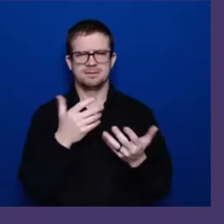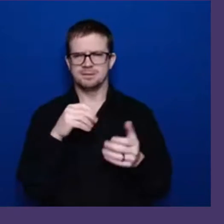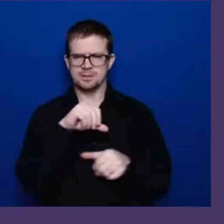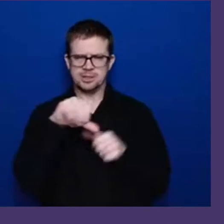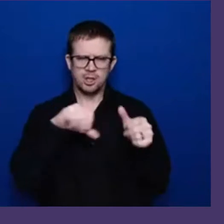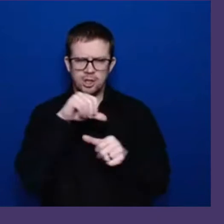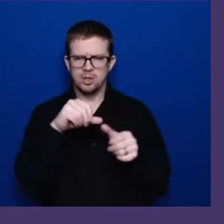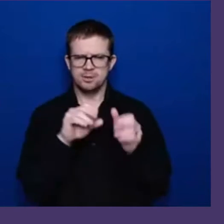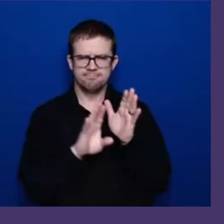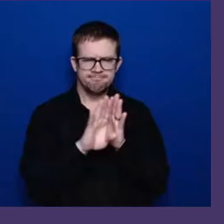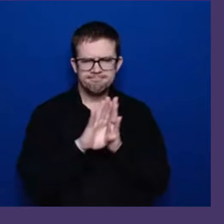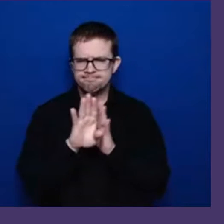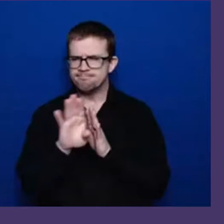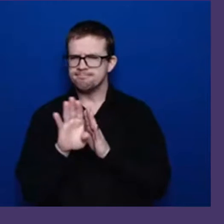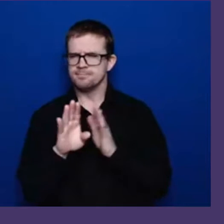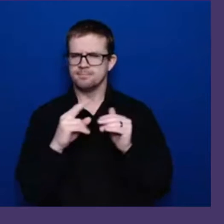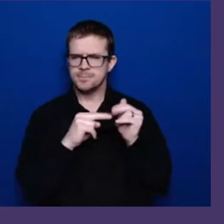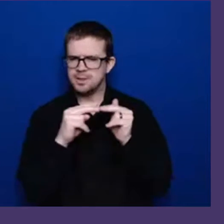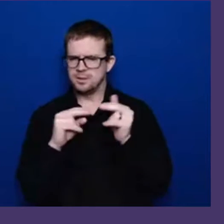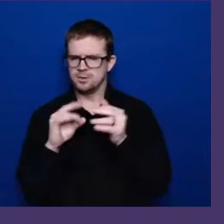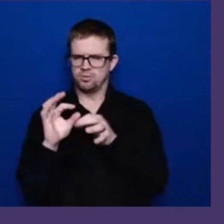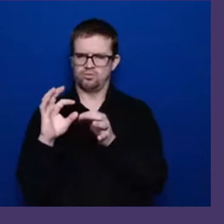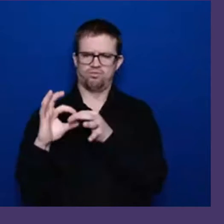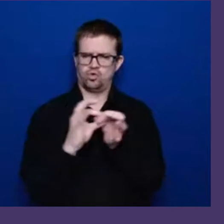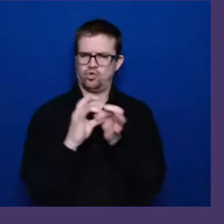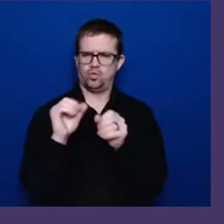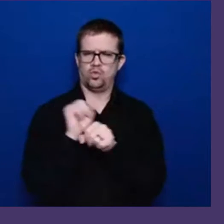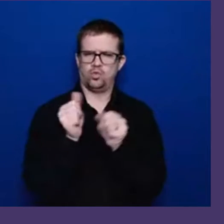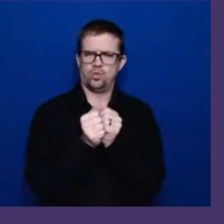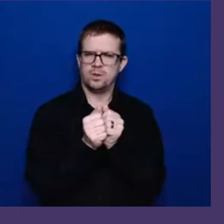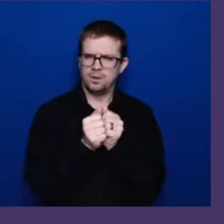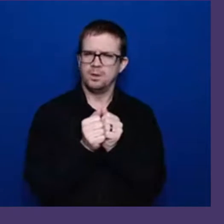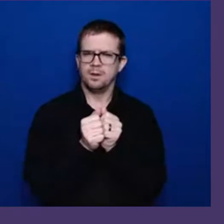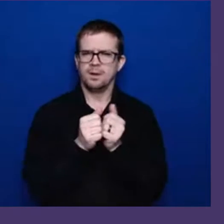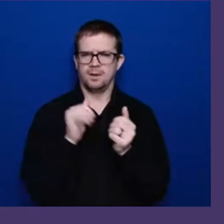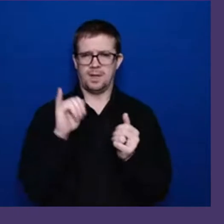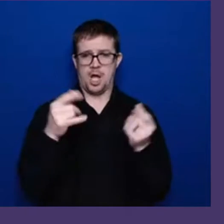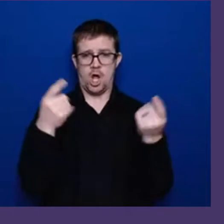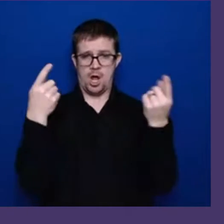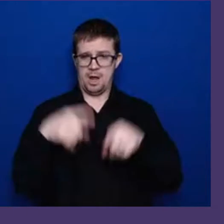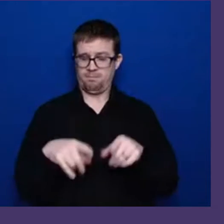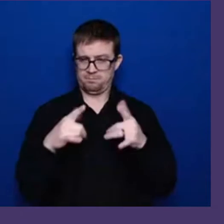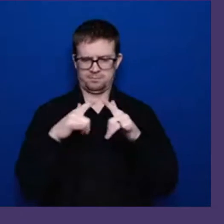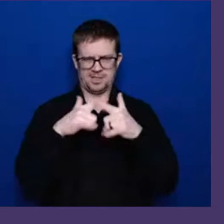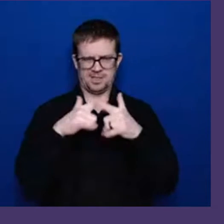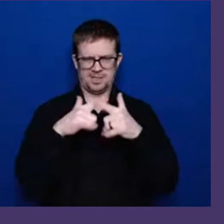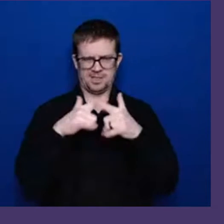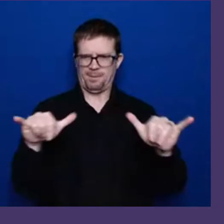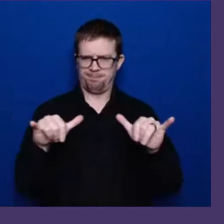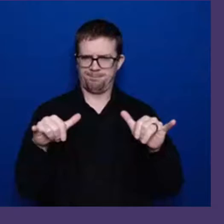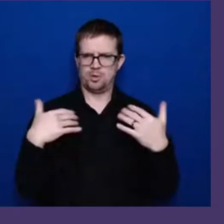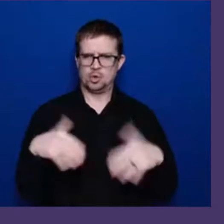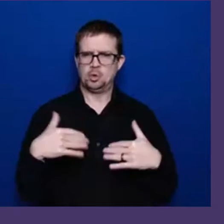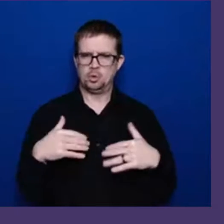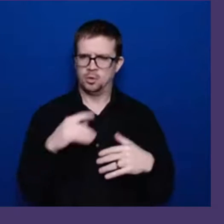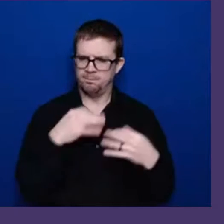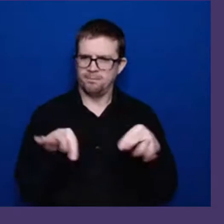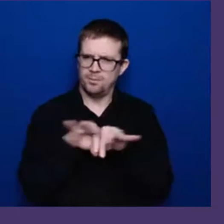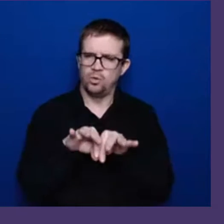happening at the same time in significantly huge ways. Our principles of intersectionality,